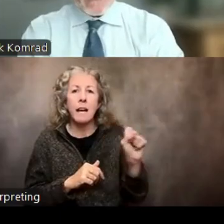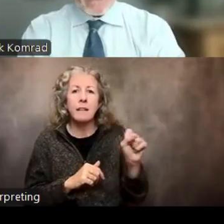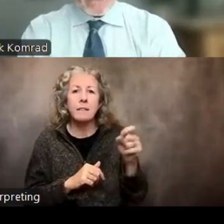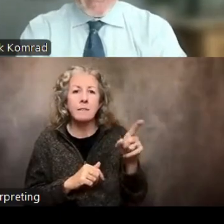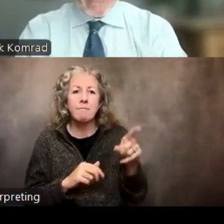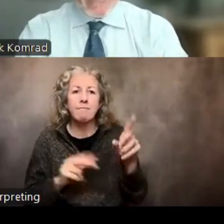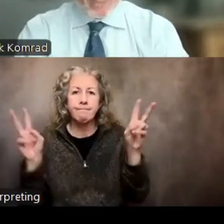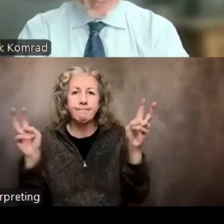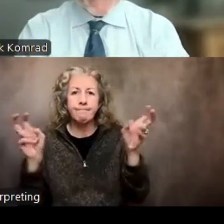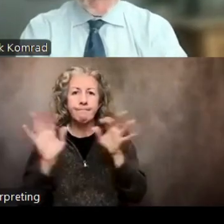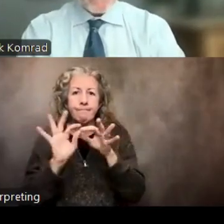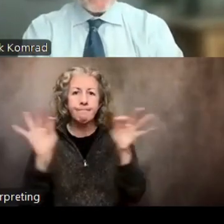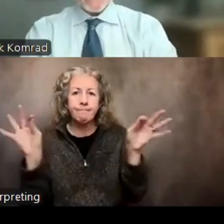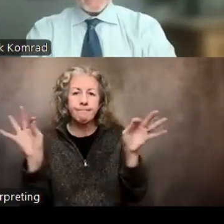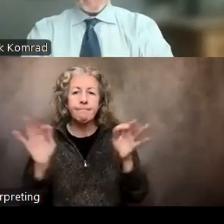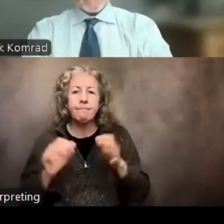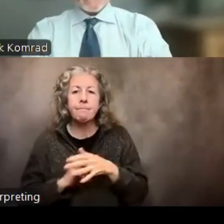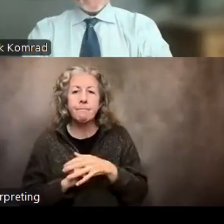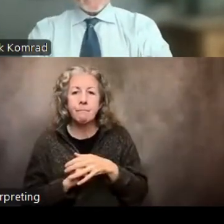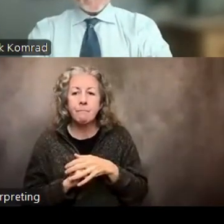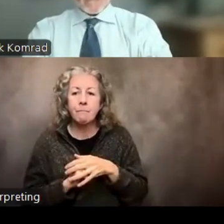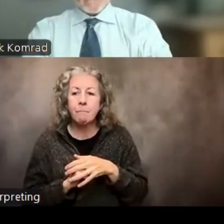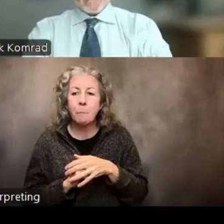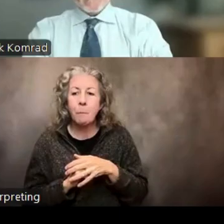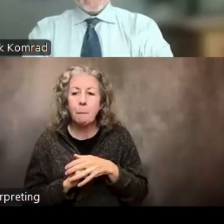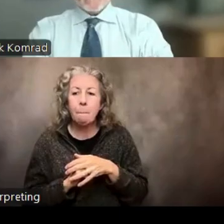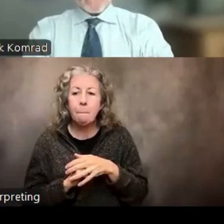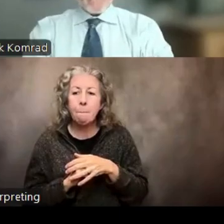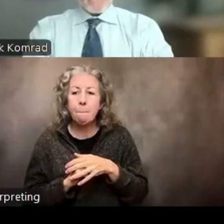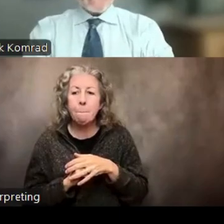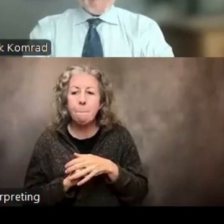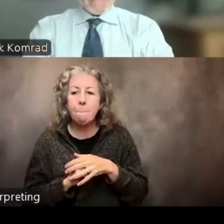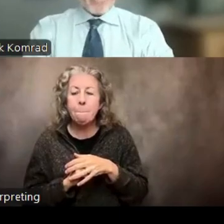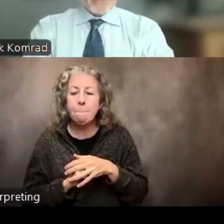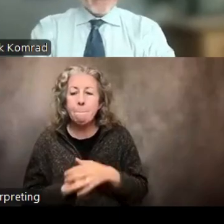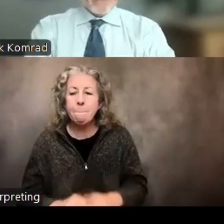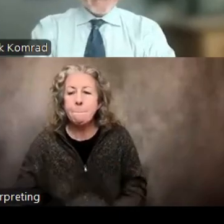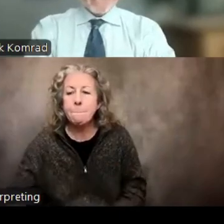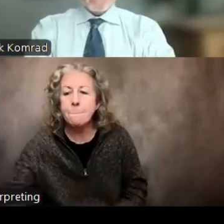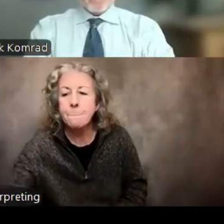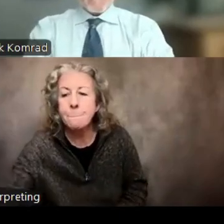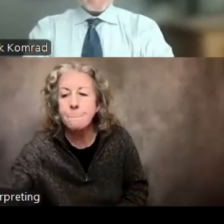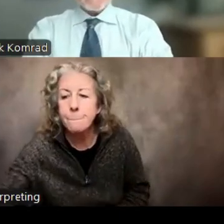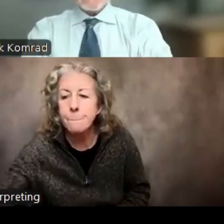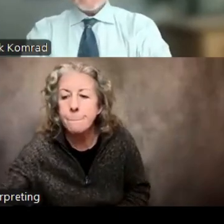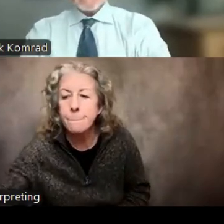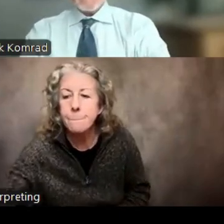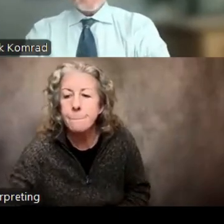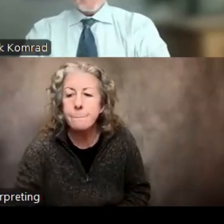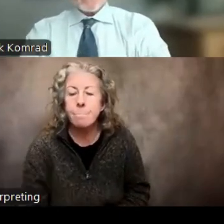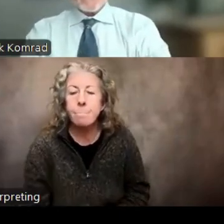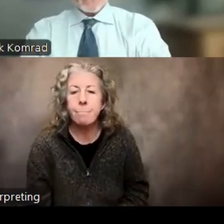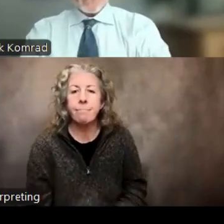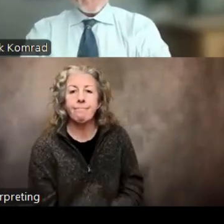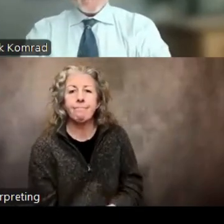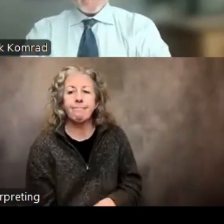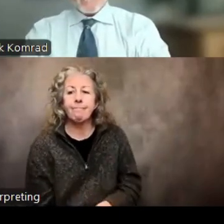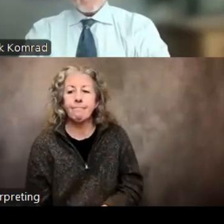clearly rules out physician assisted suicide without this taboo, medicine ceases to be trustworthy and ethical